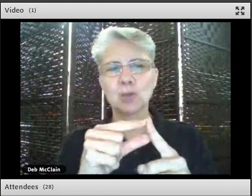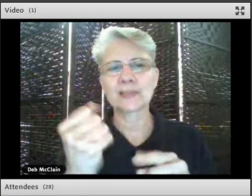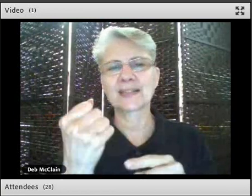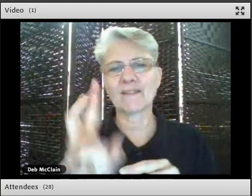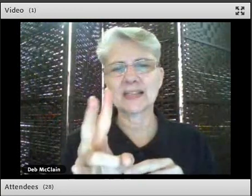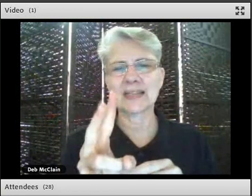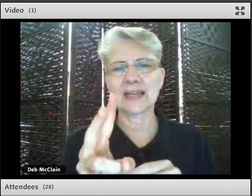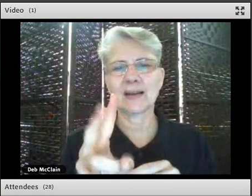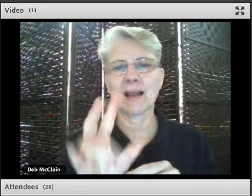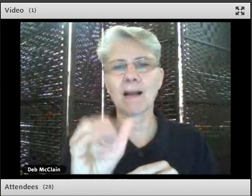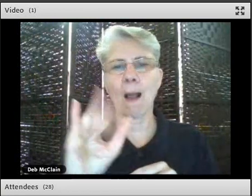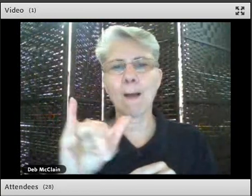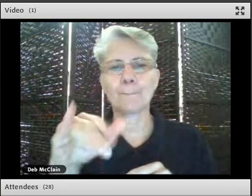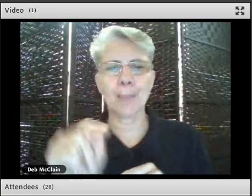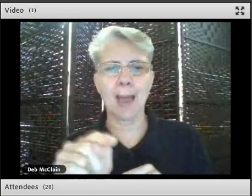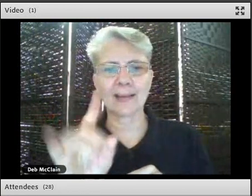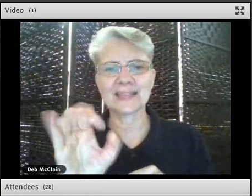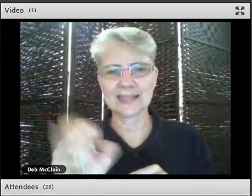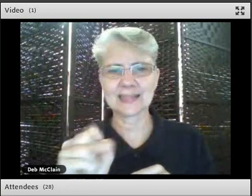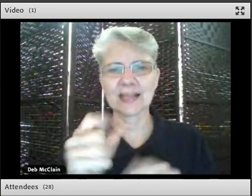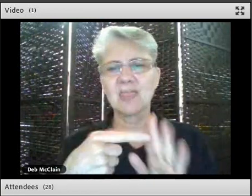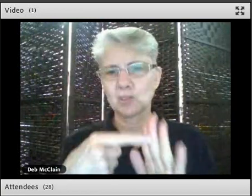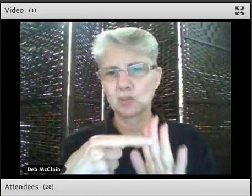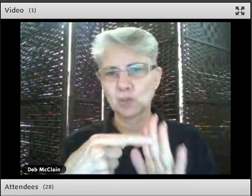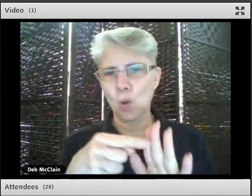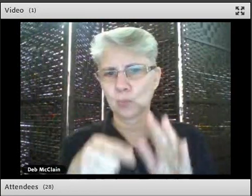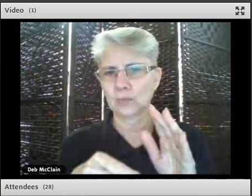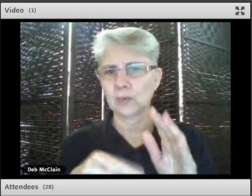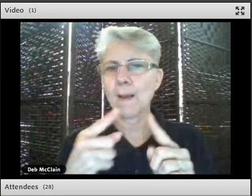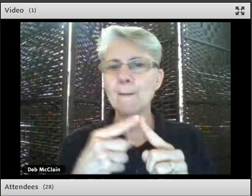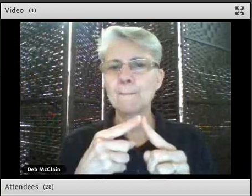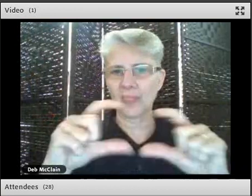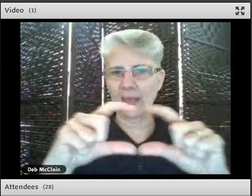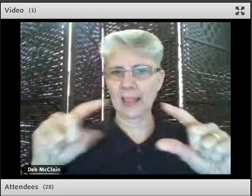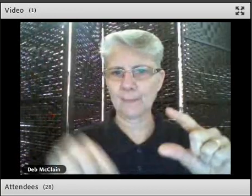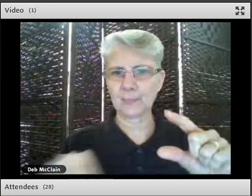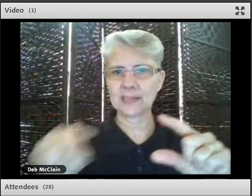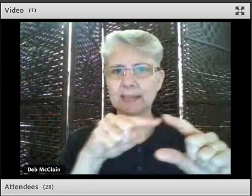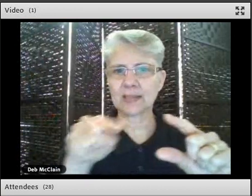If it's not explicitly stated but you can approximate it,